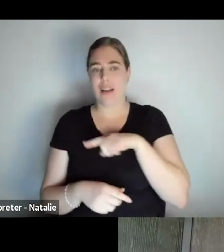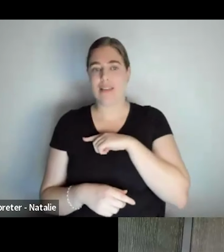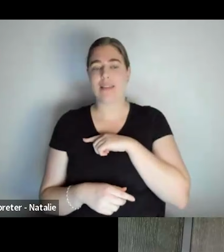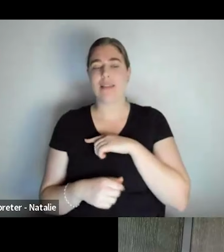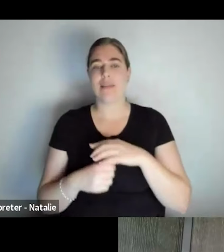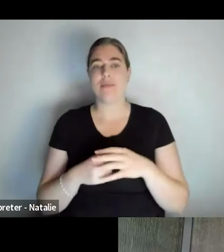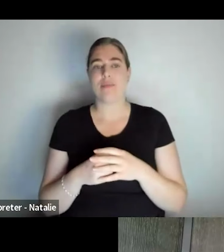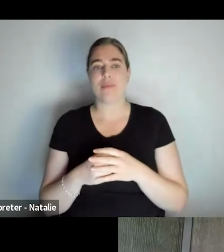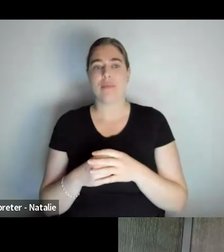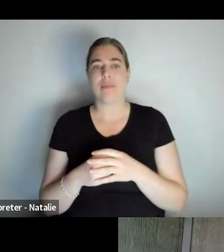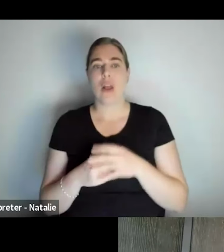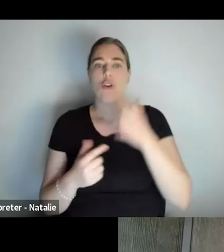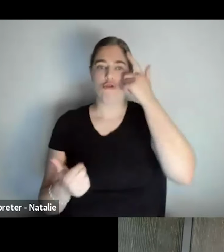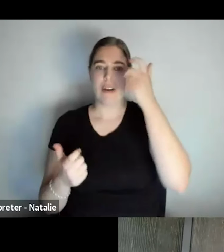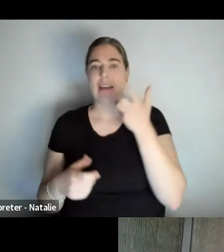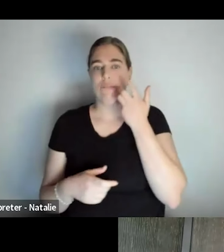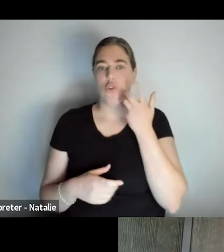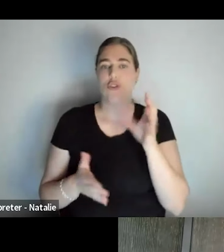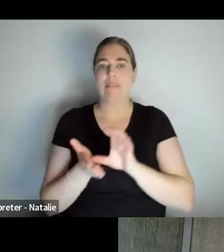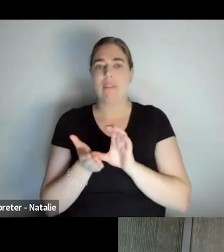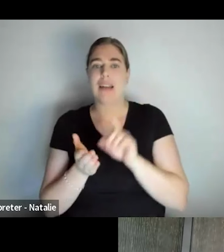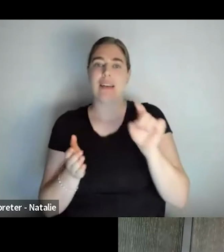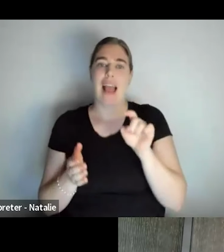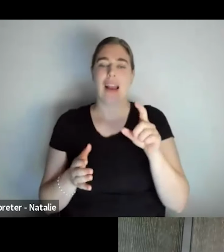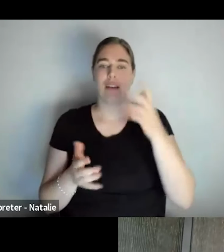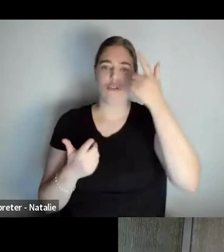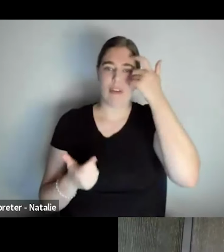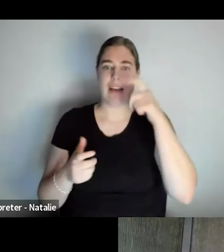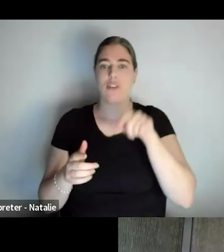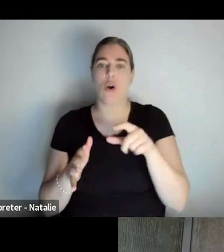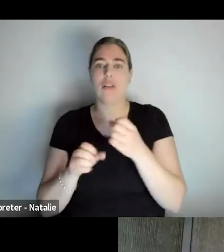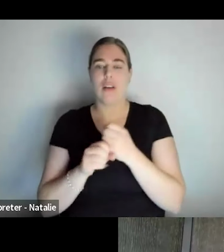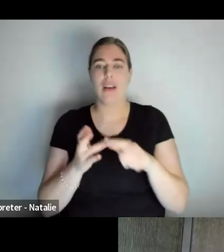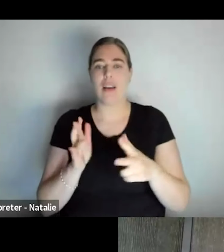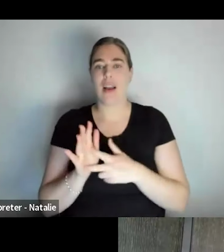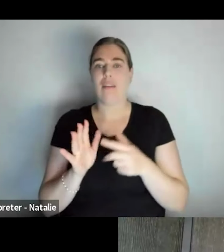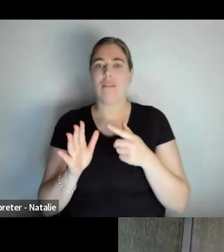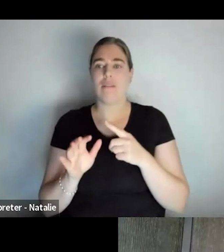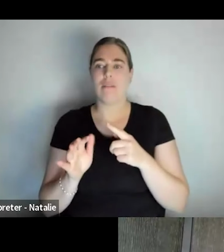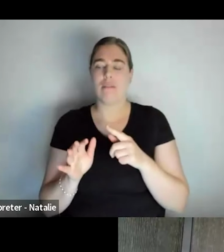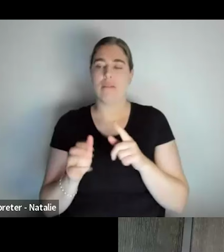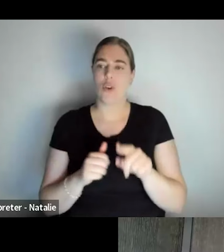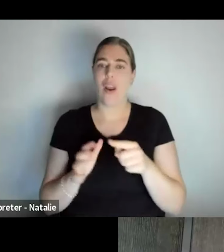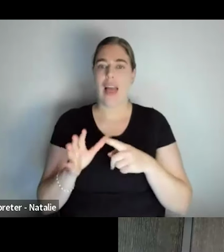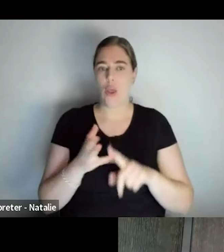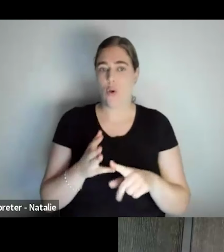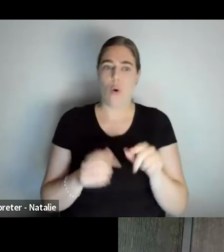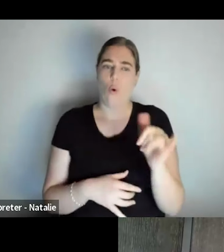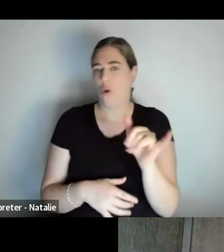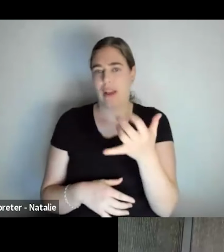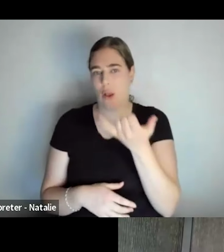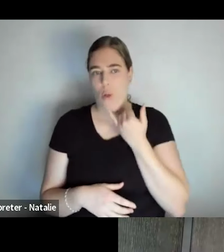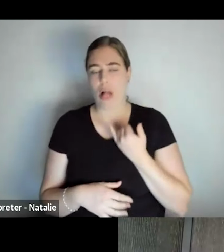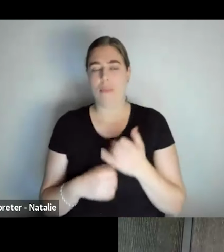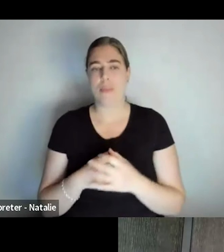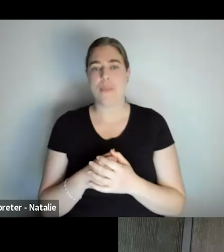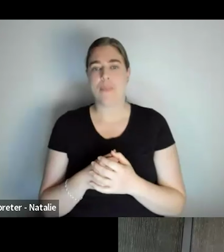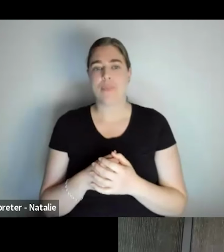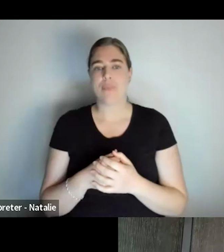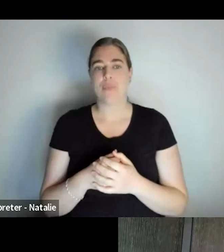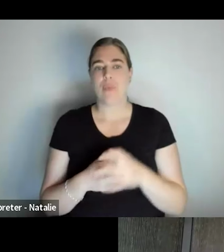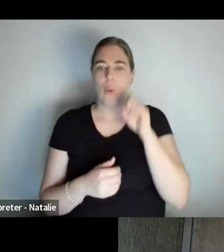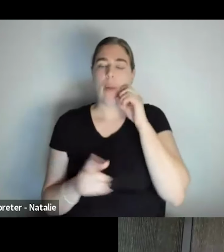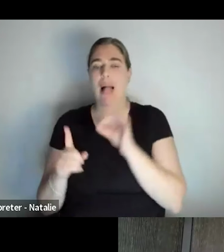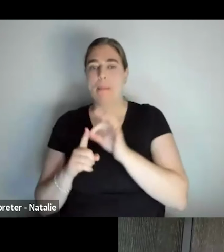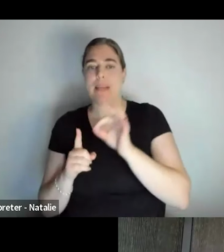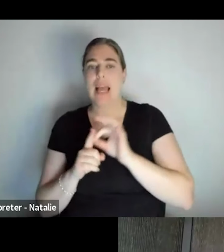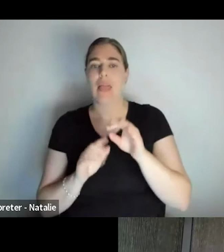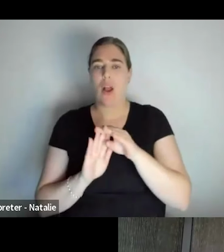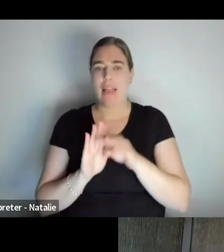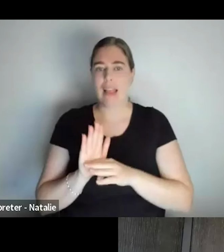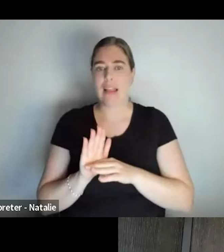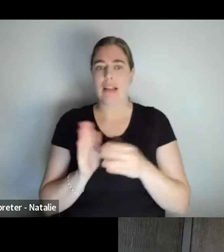creativefuturesfund@creative.gov.au, or call us on the usual numbers. We will update the frequently